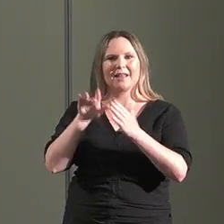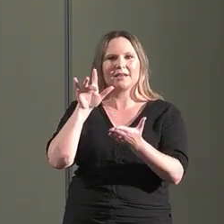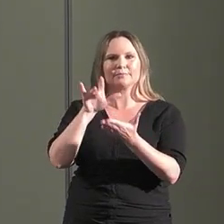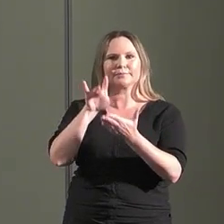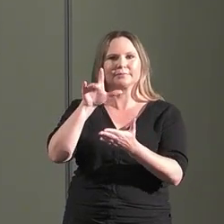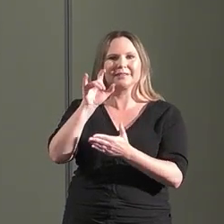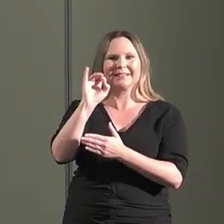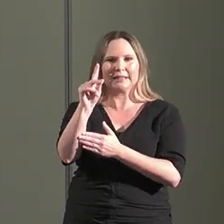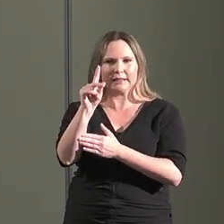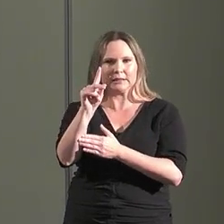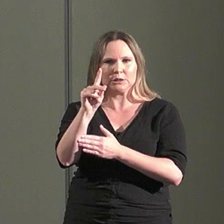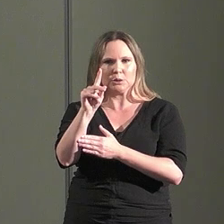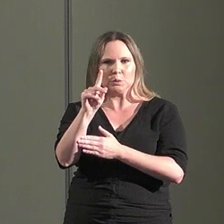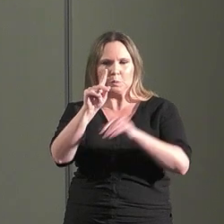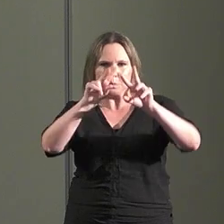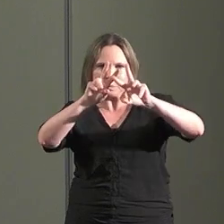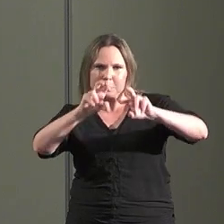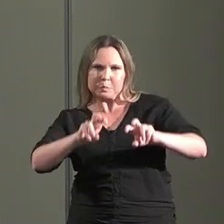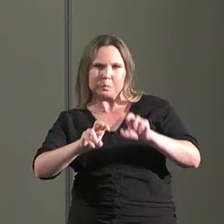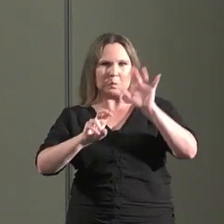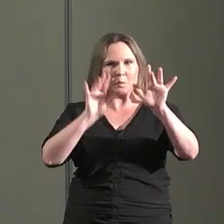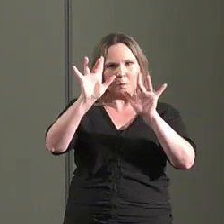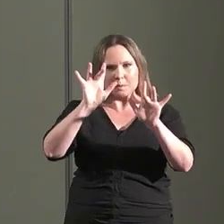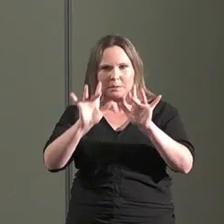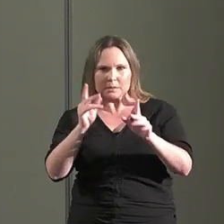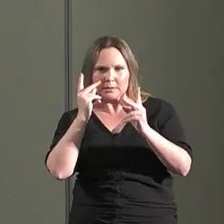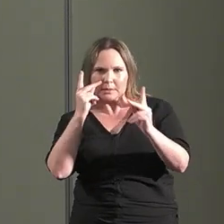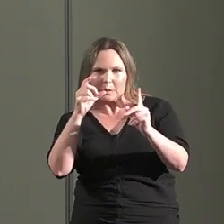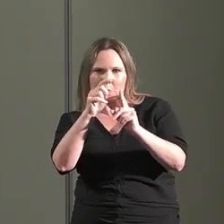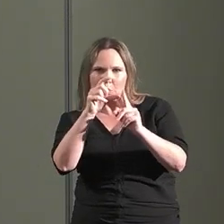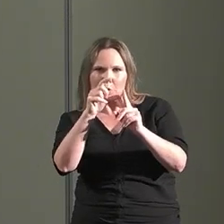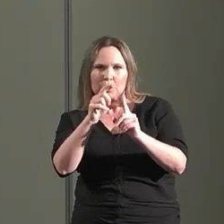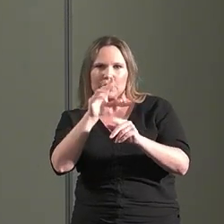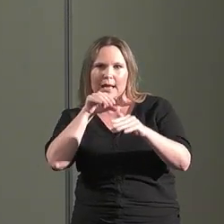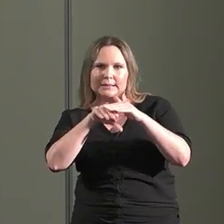We went through the links and looked for the word "Accessibility".